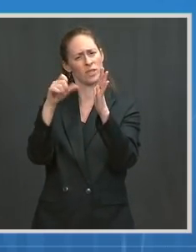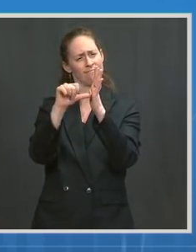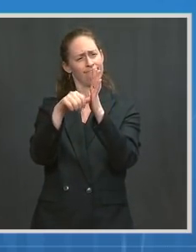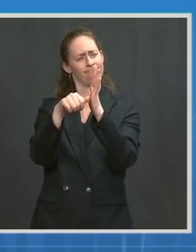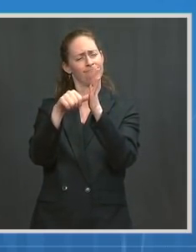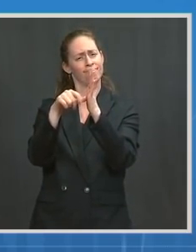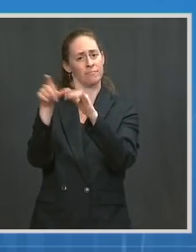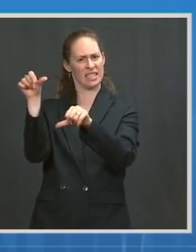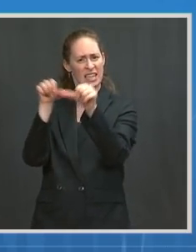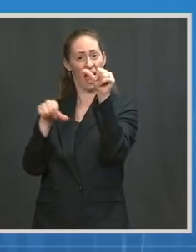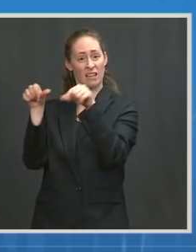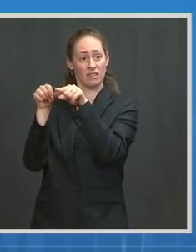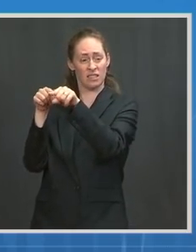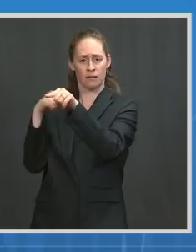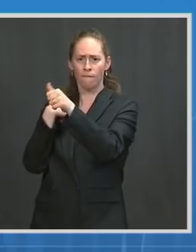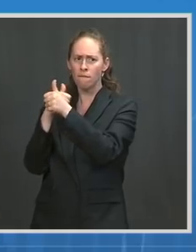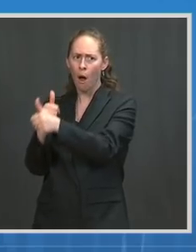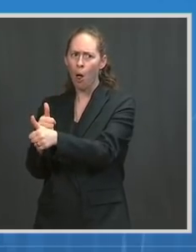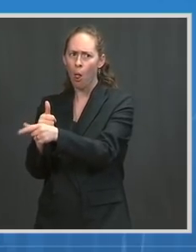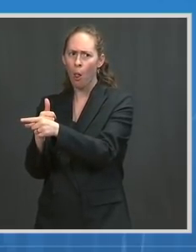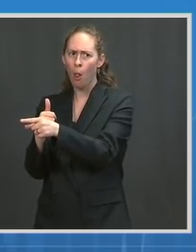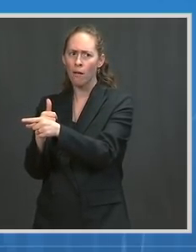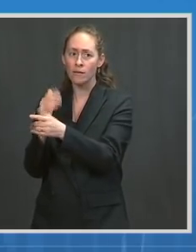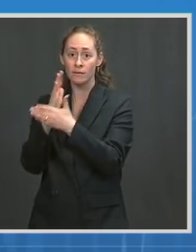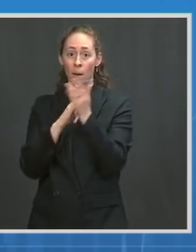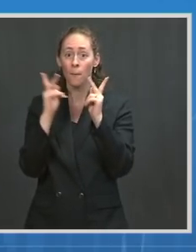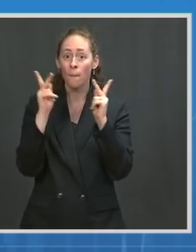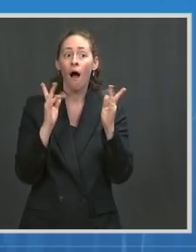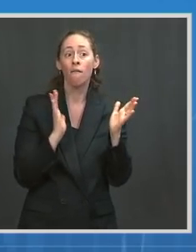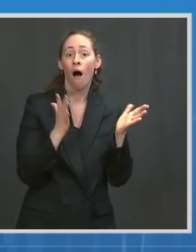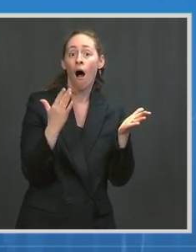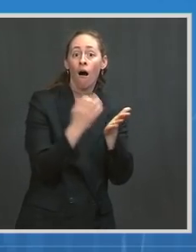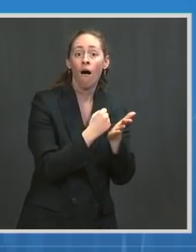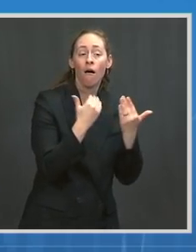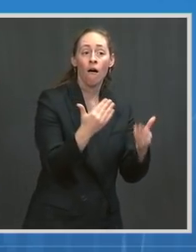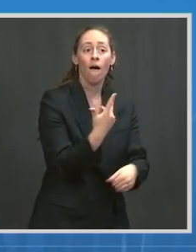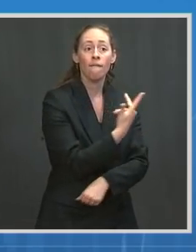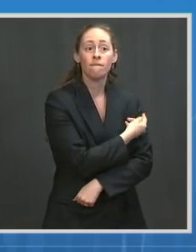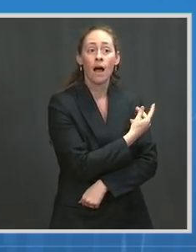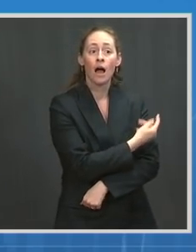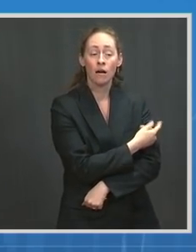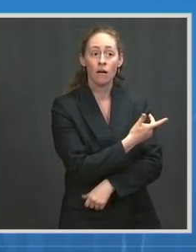for some people to get vaccinated, that is not the purpose. Our purpose here is, as a public health agency,